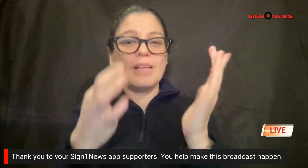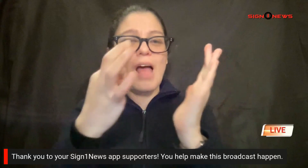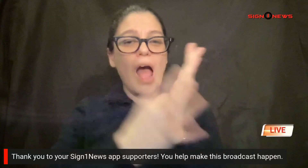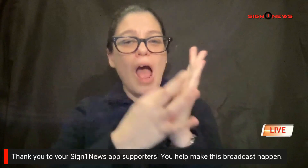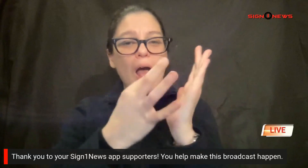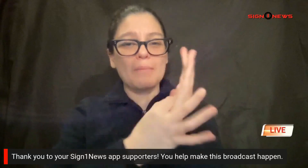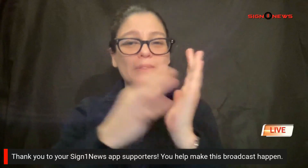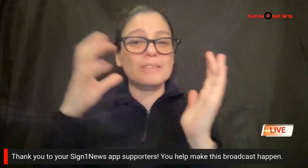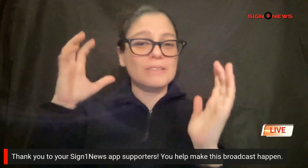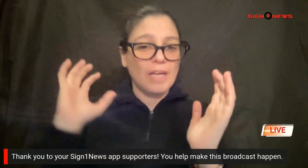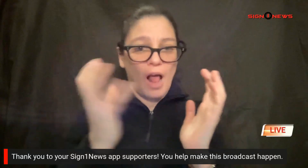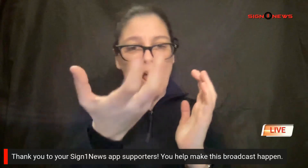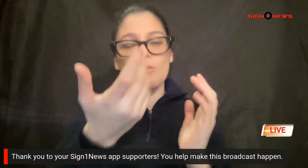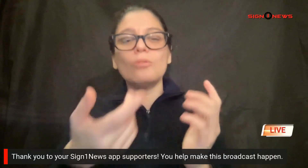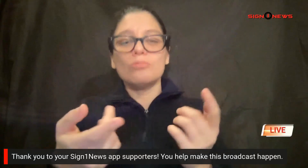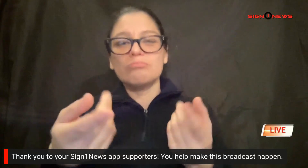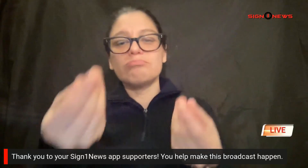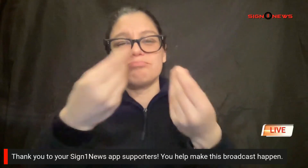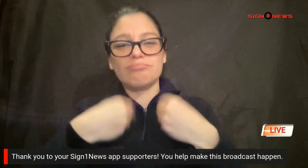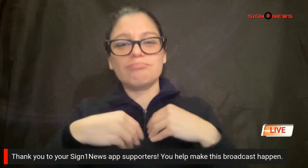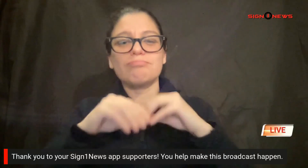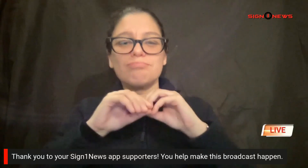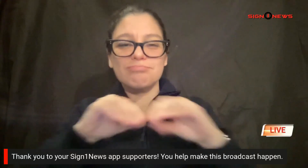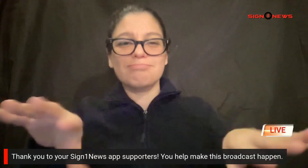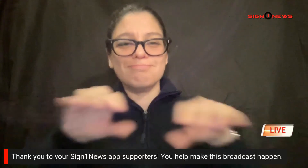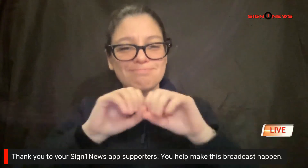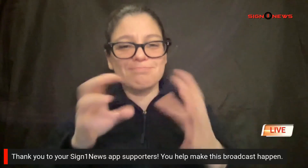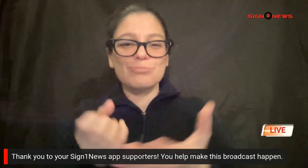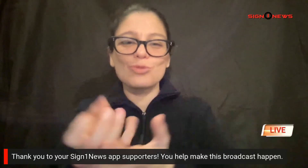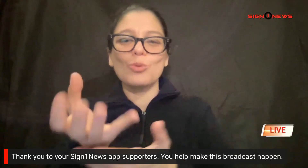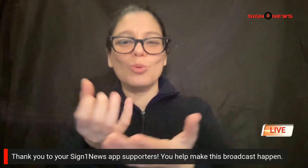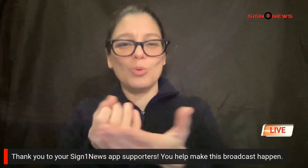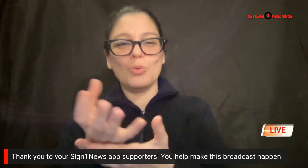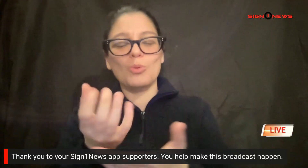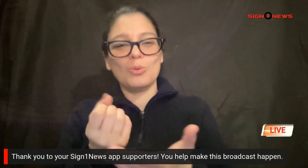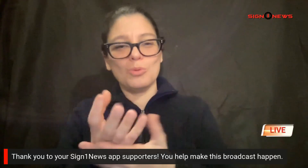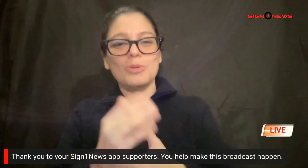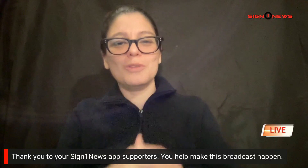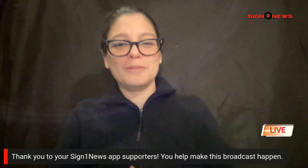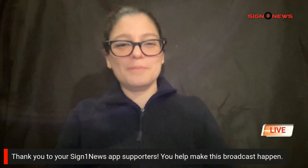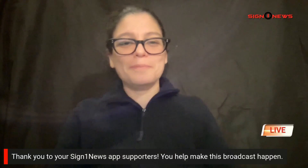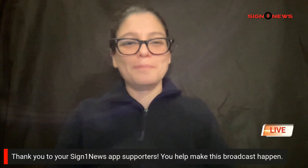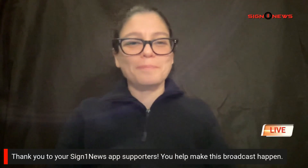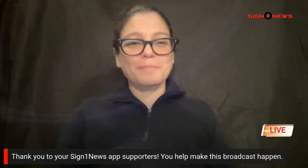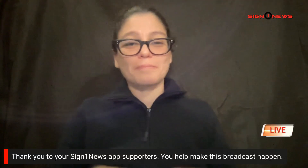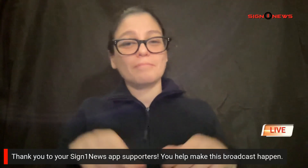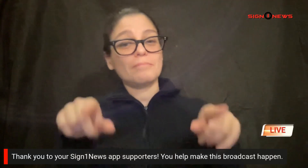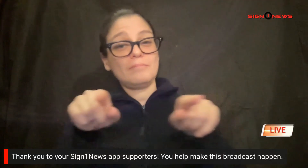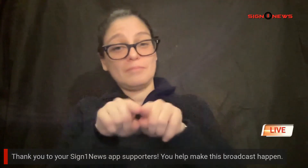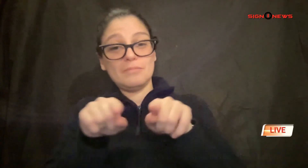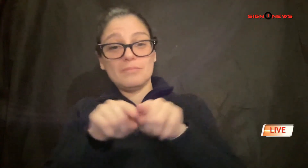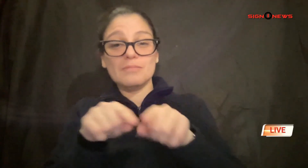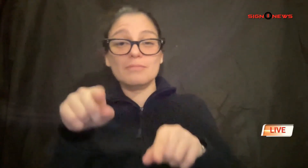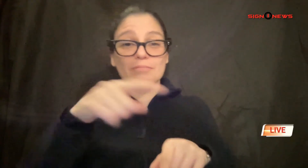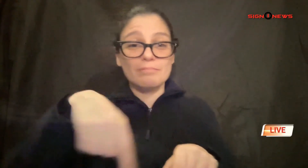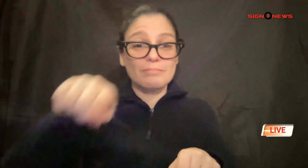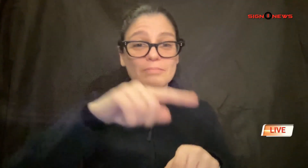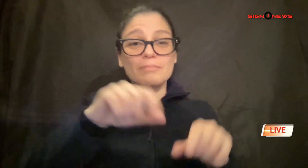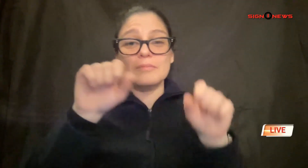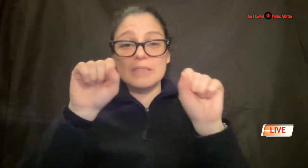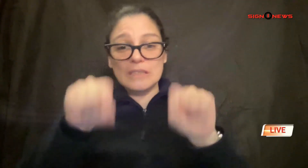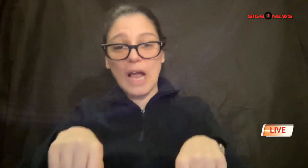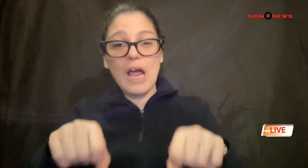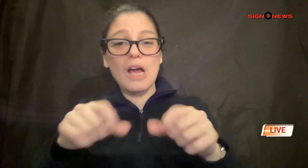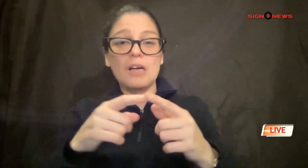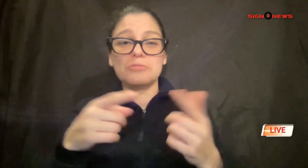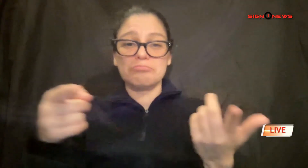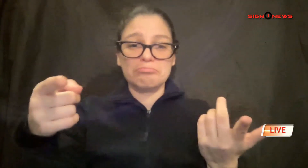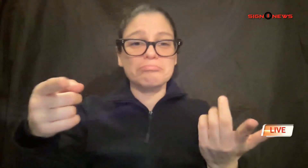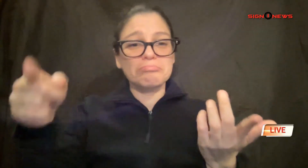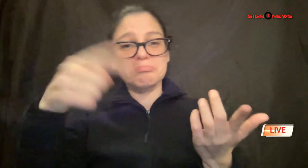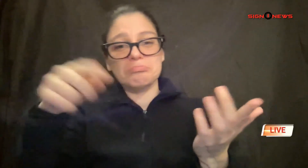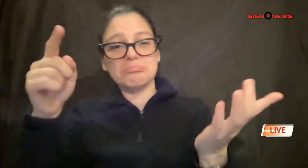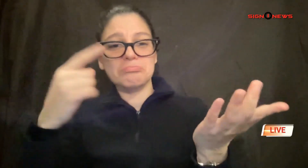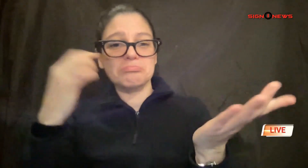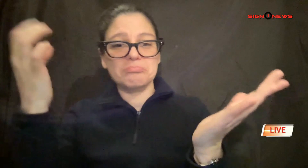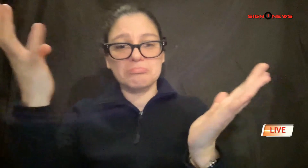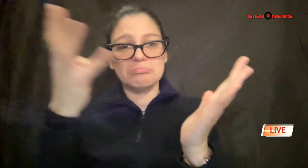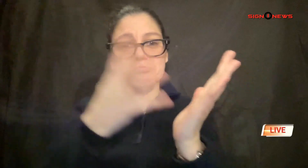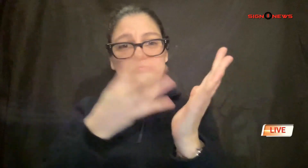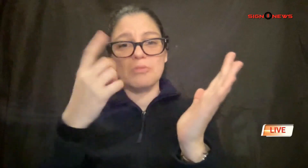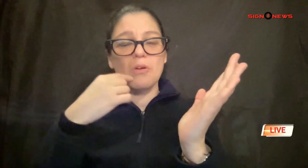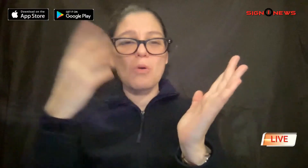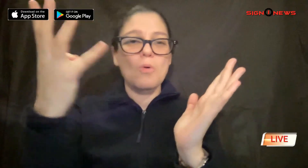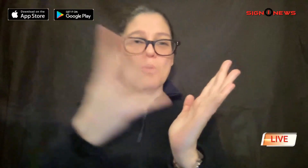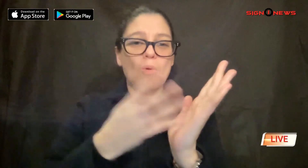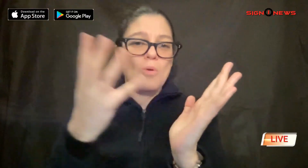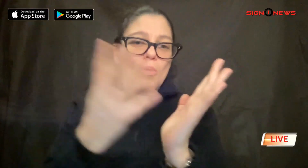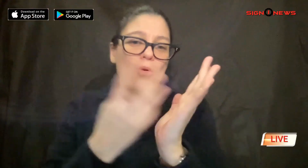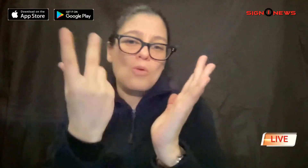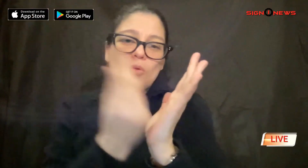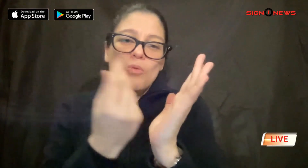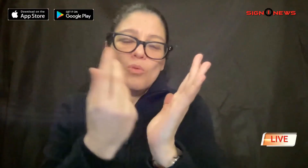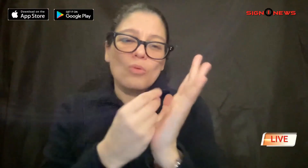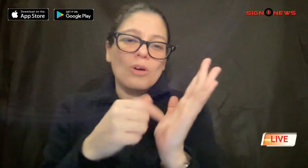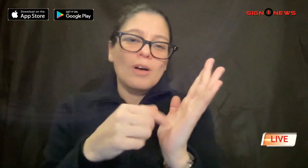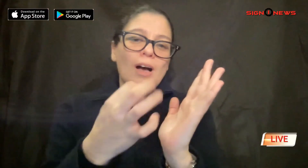you help make this broadcast happen you can download the Sign1News app by heading